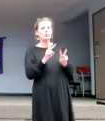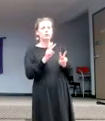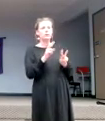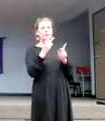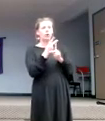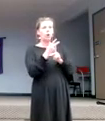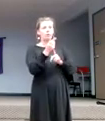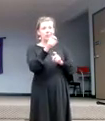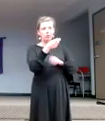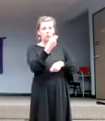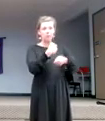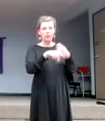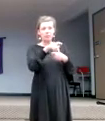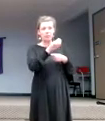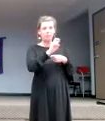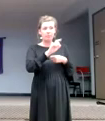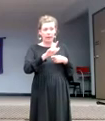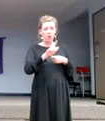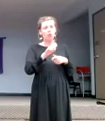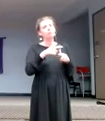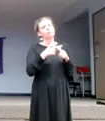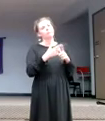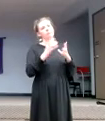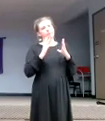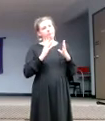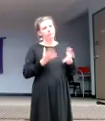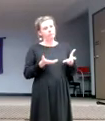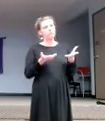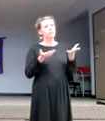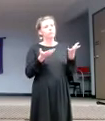be replaced, which is a possibility. If that is the case, that would obviously be much more